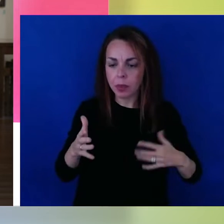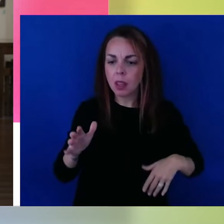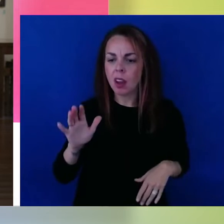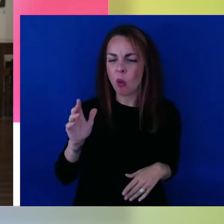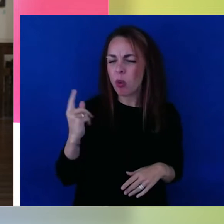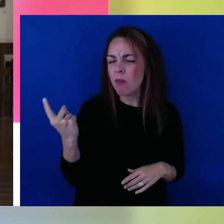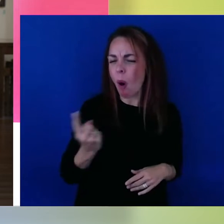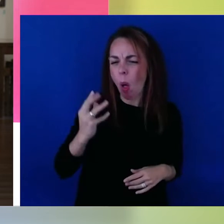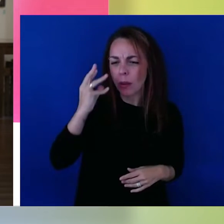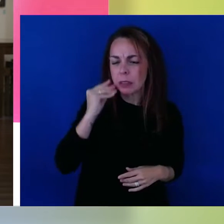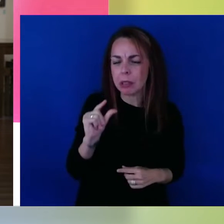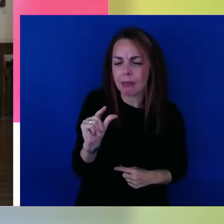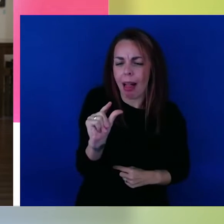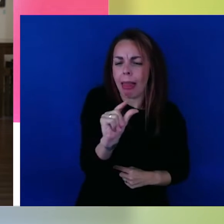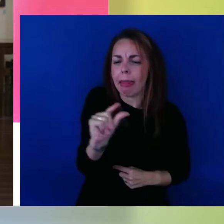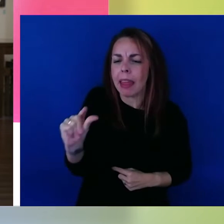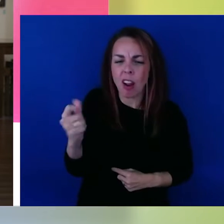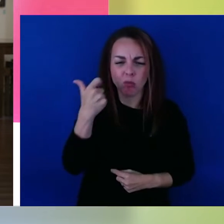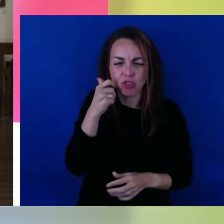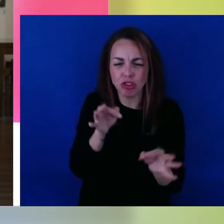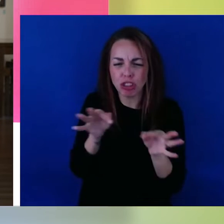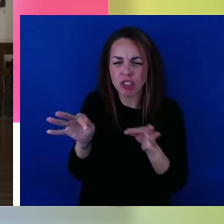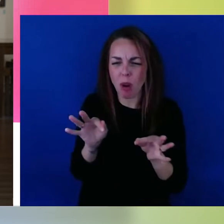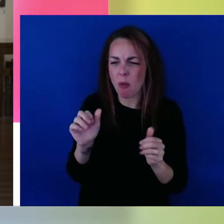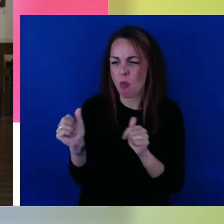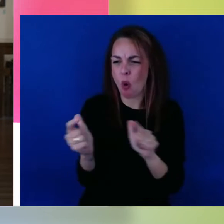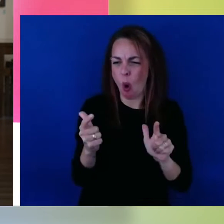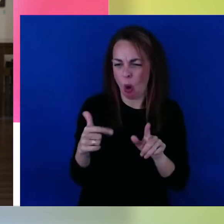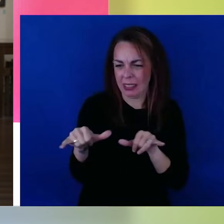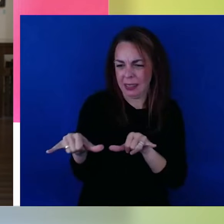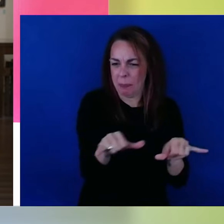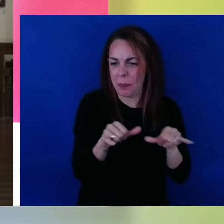of what you're talking about. So I love how you put that down.